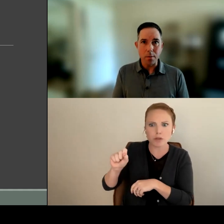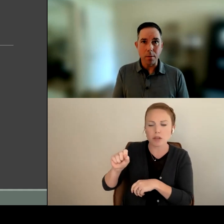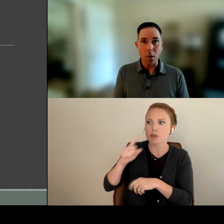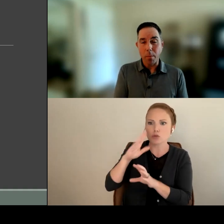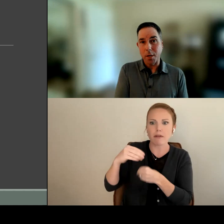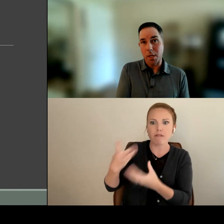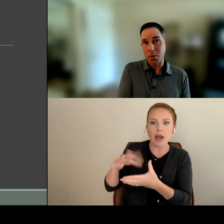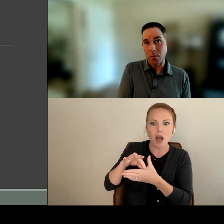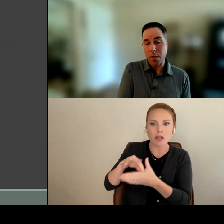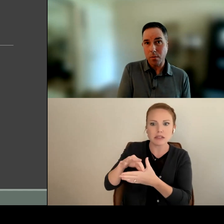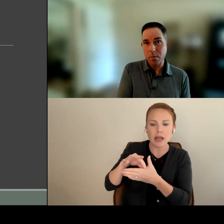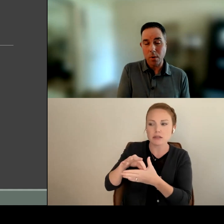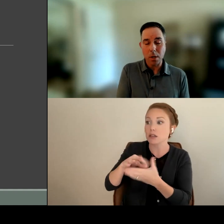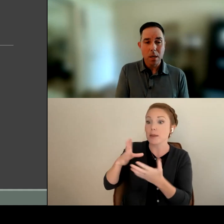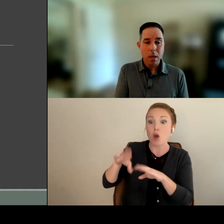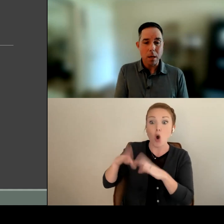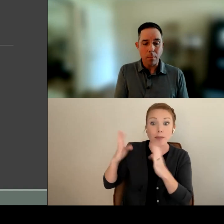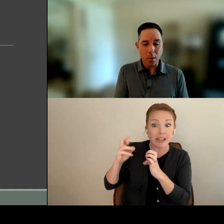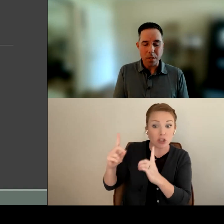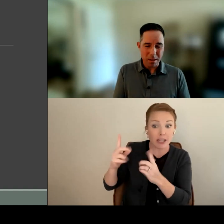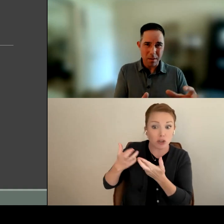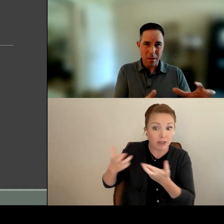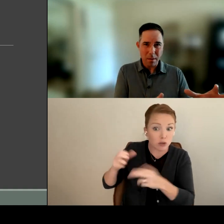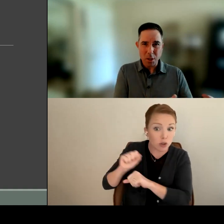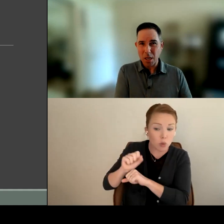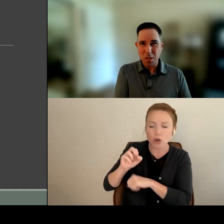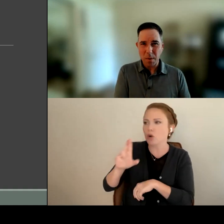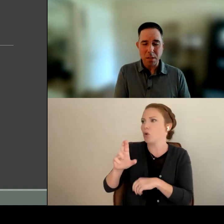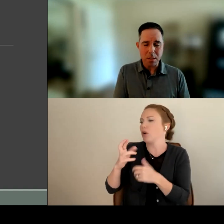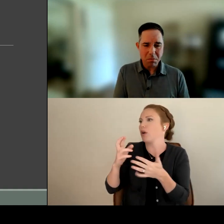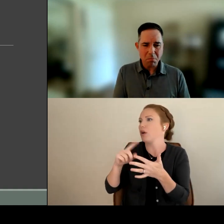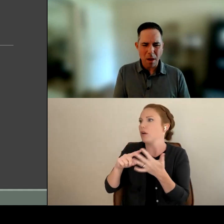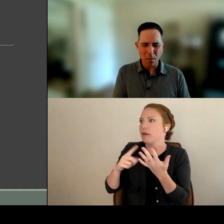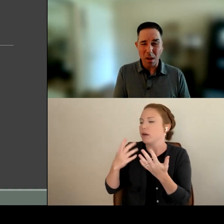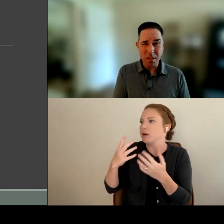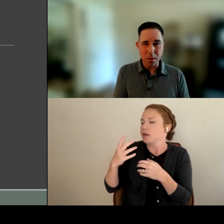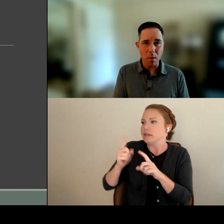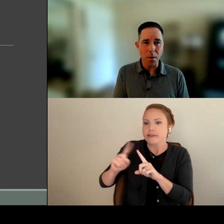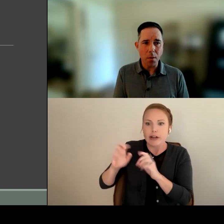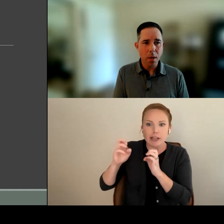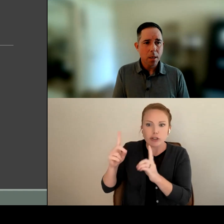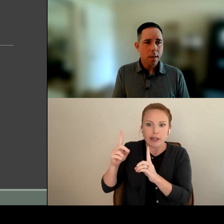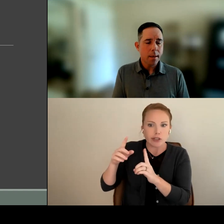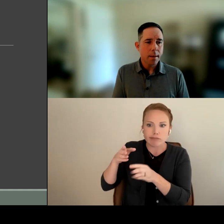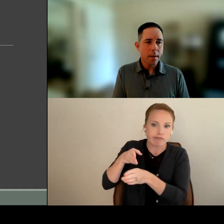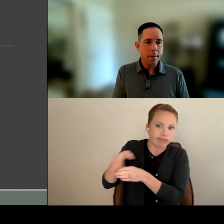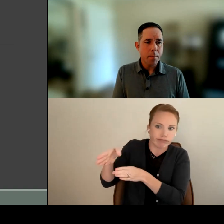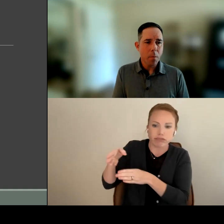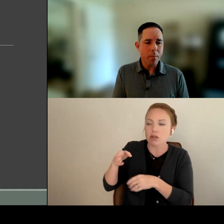you're doing open educational resource work, which in education spaces I think might be relatively well known.